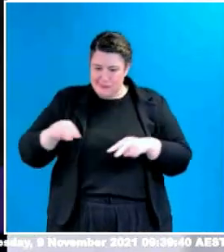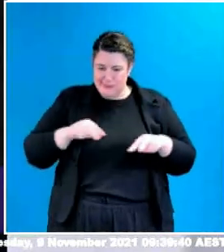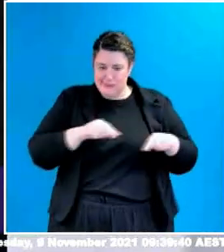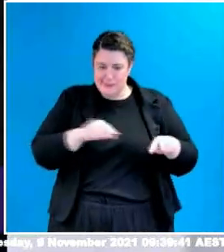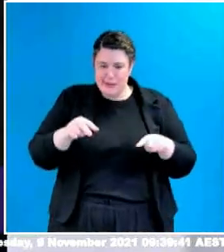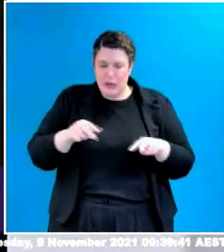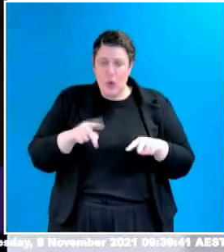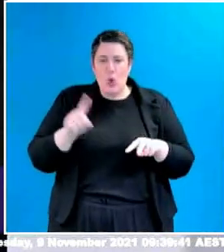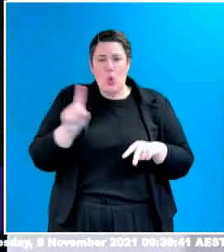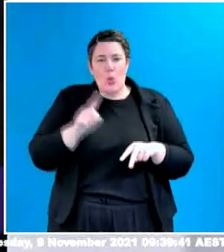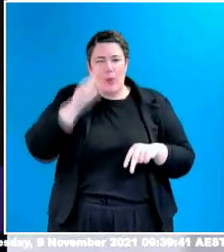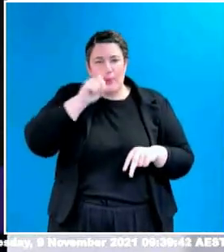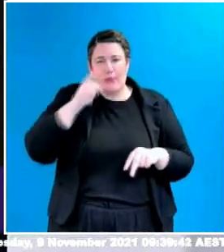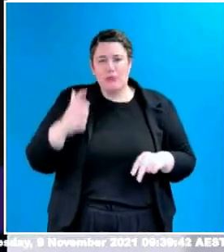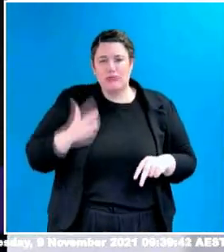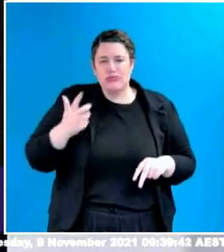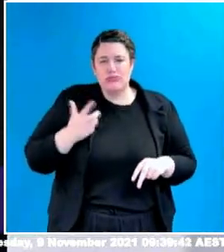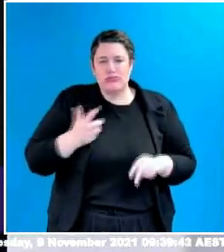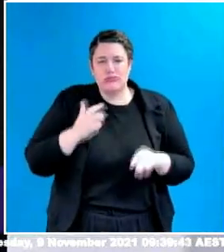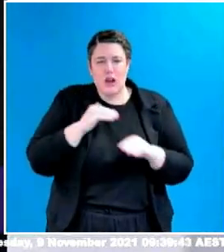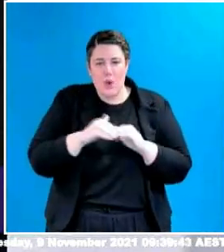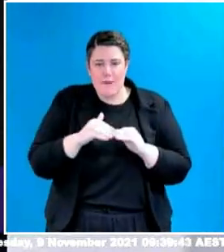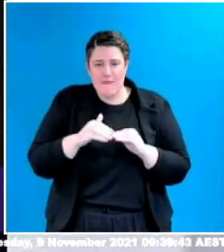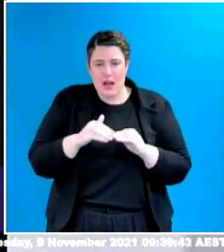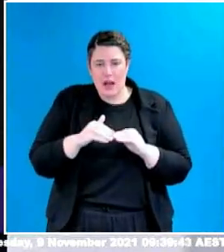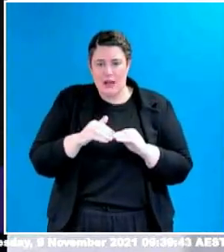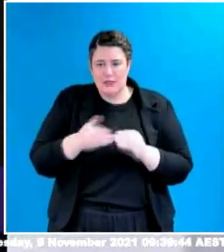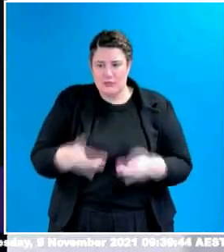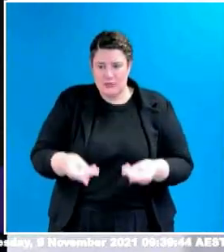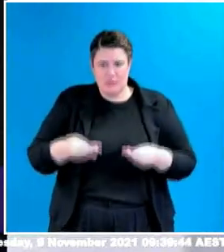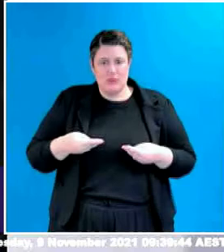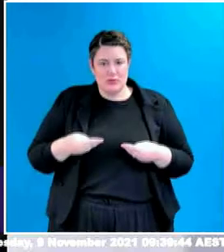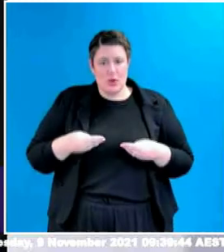sorts of complaints that were coming to the Australian Human Rights Commission,